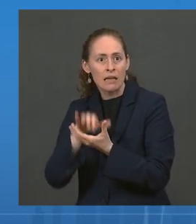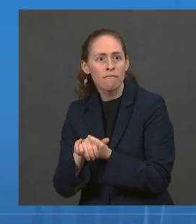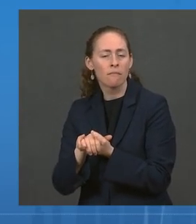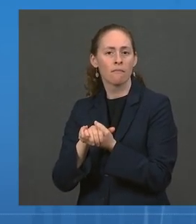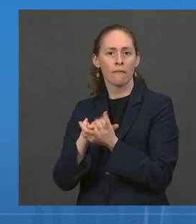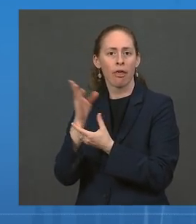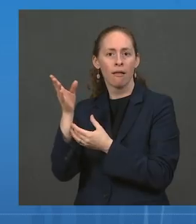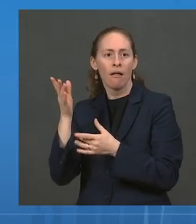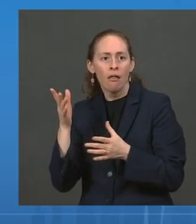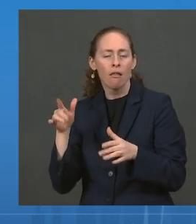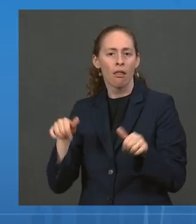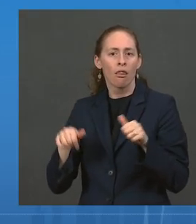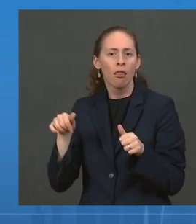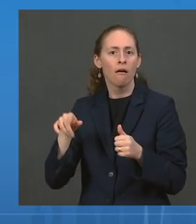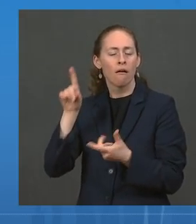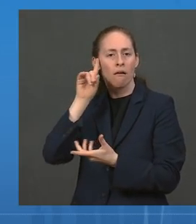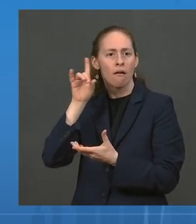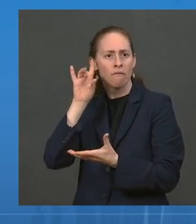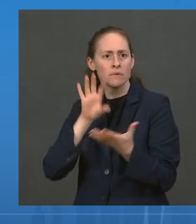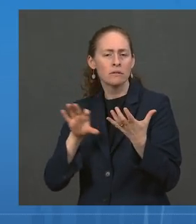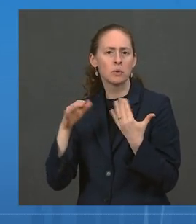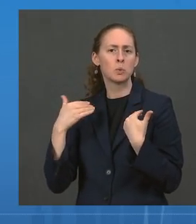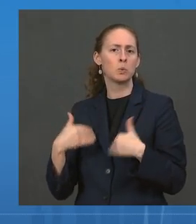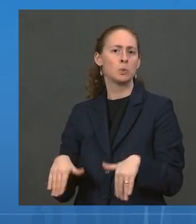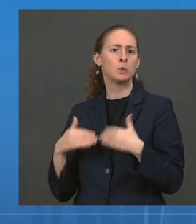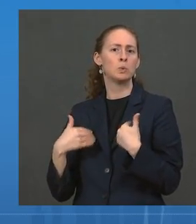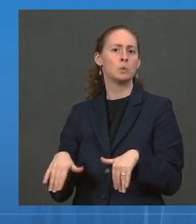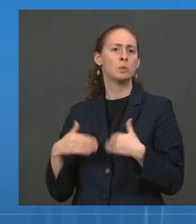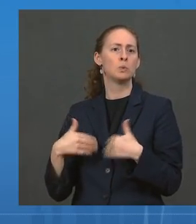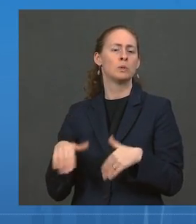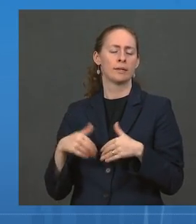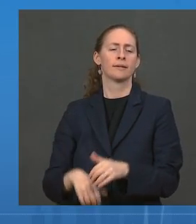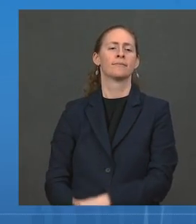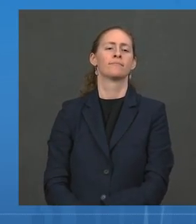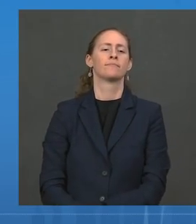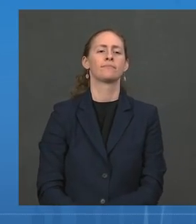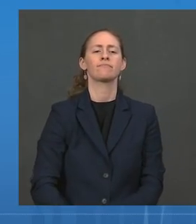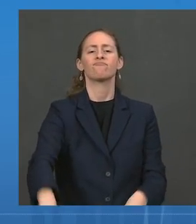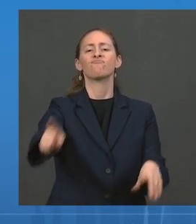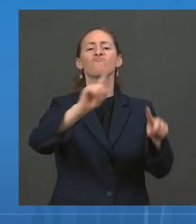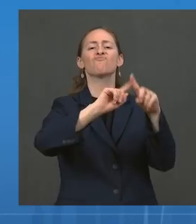As clinicians, community leaders, and other partners tell me as well, they are continuing to hear people